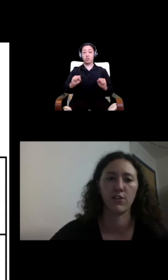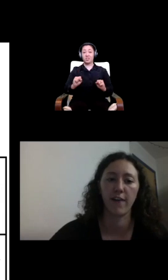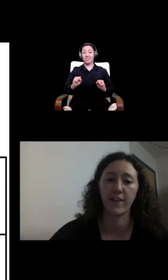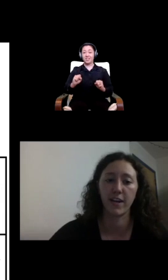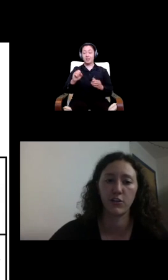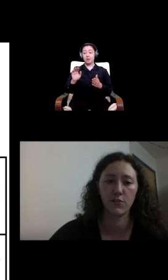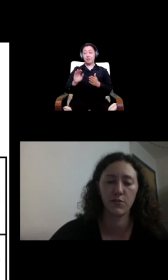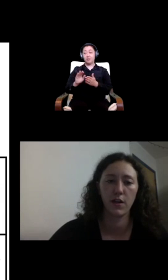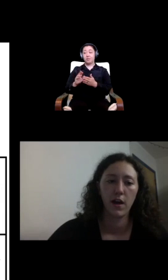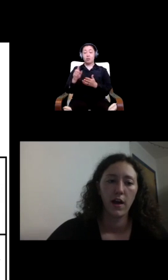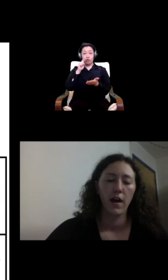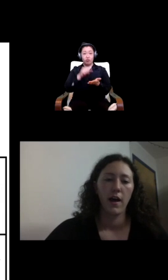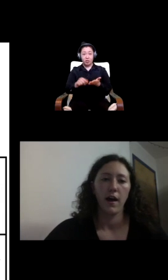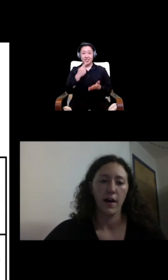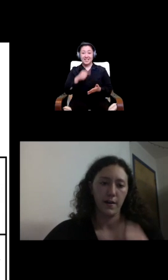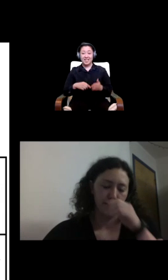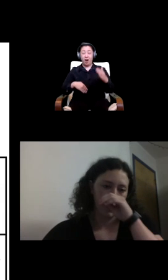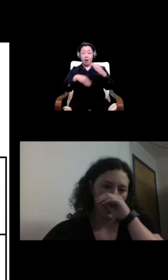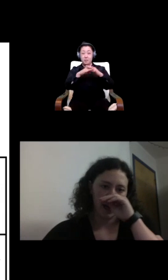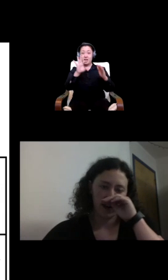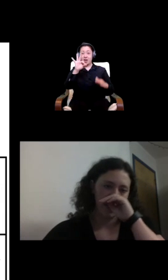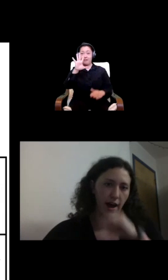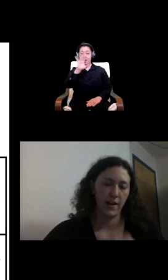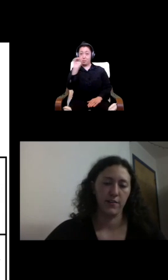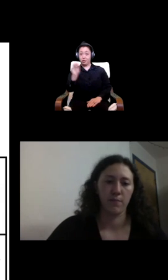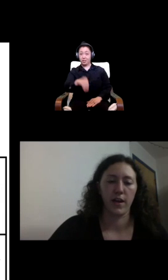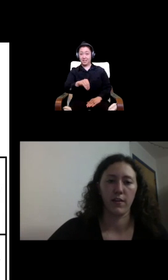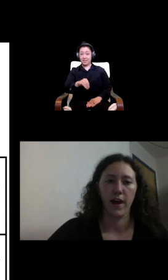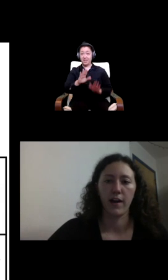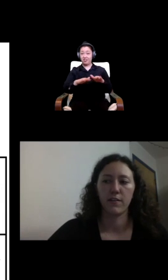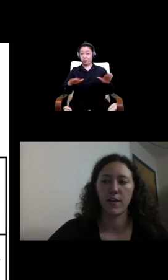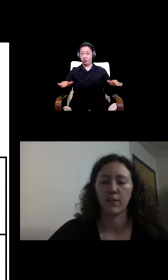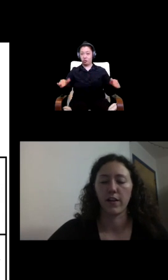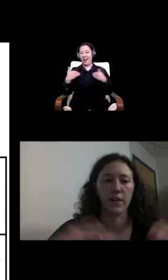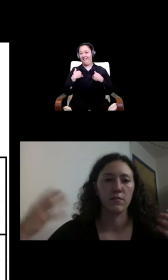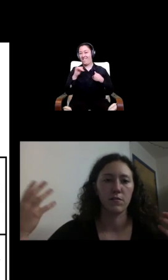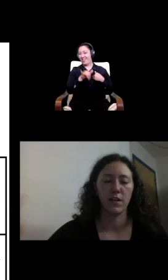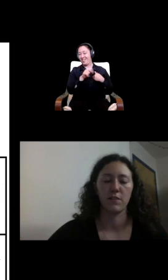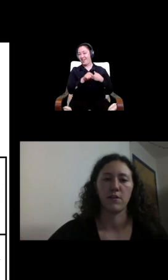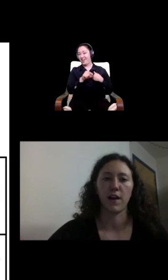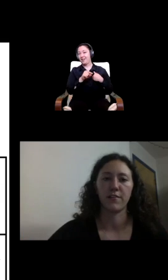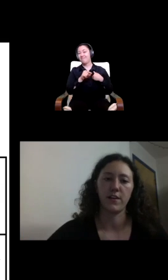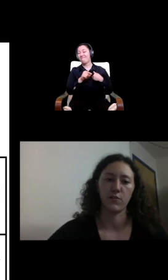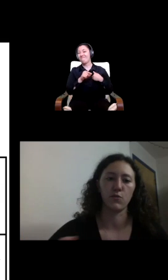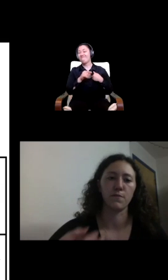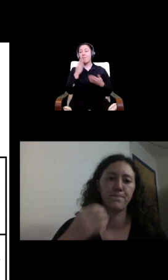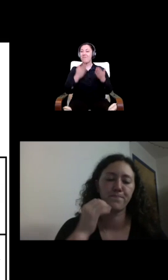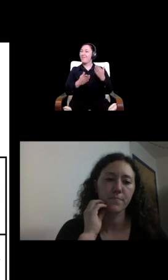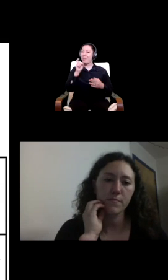have feeding issues. That is something that is likely to need to be addressed in the school.